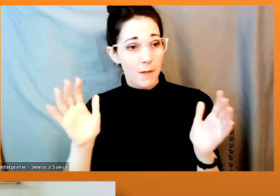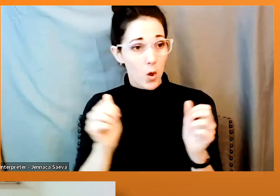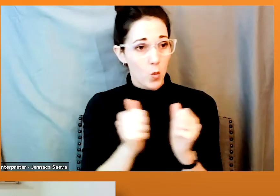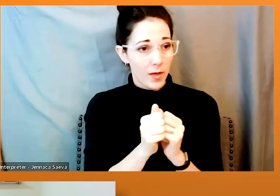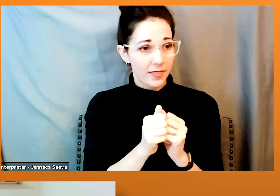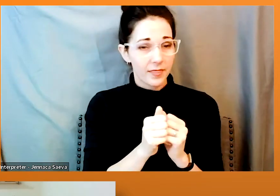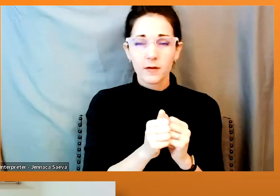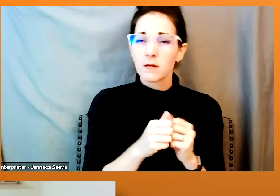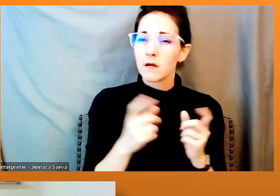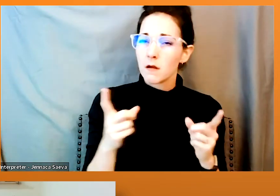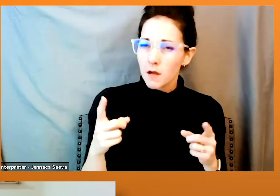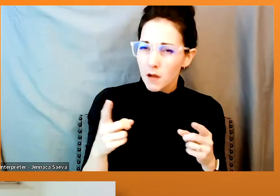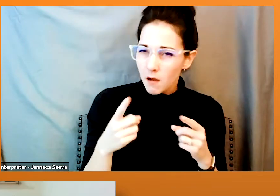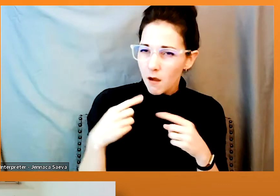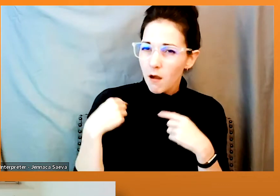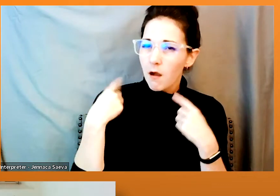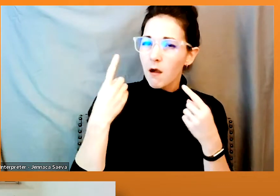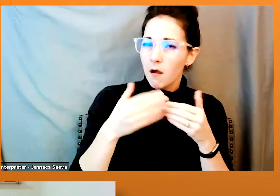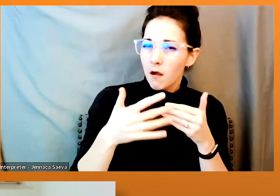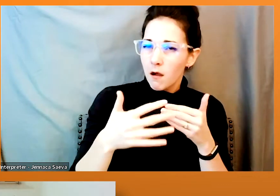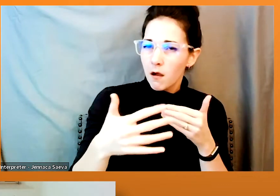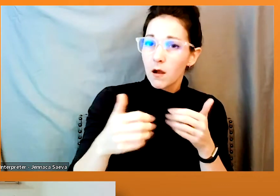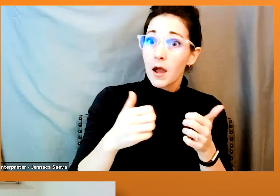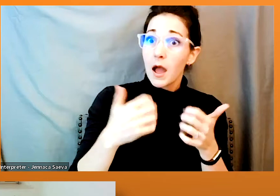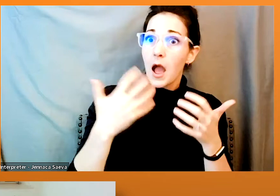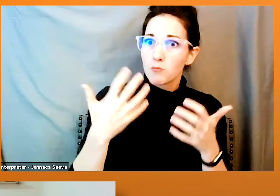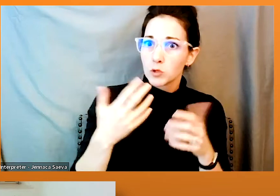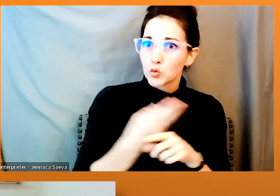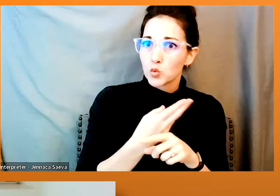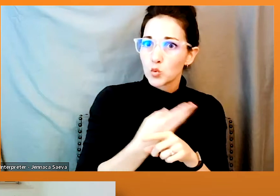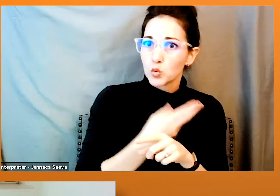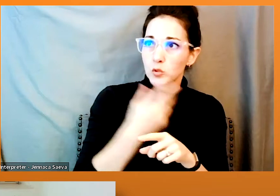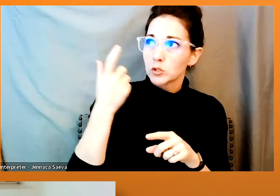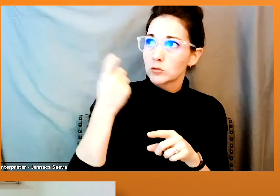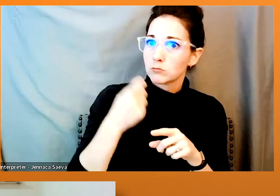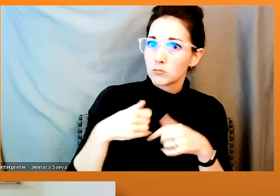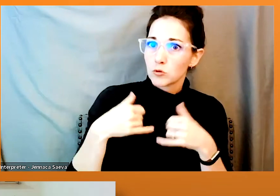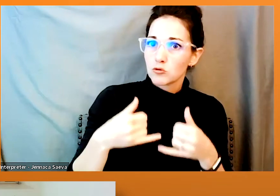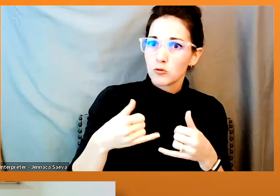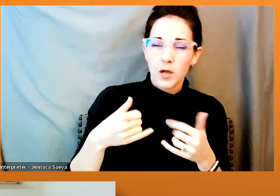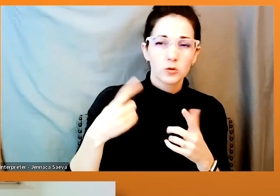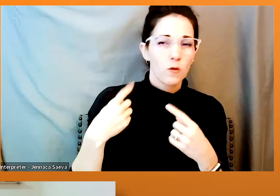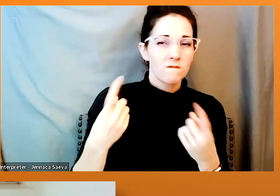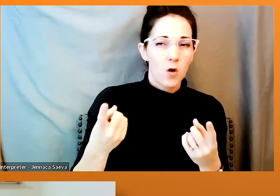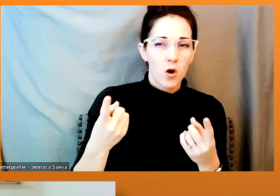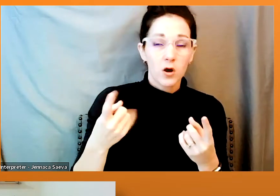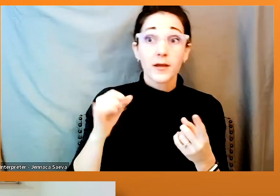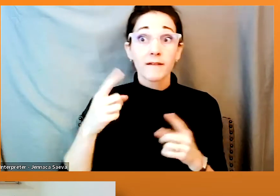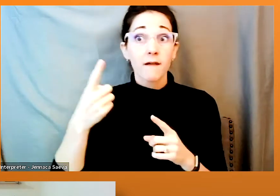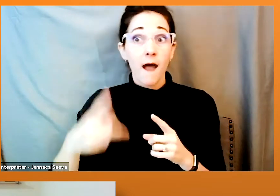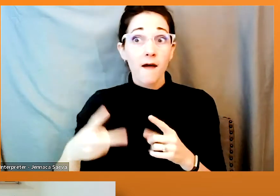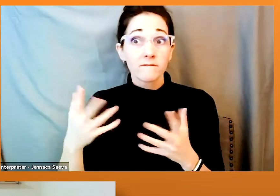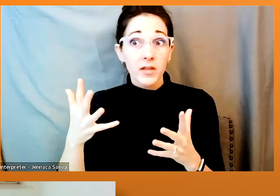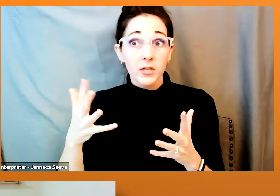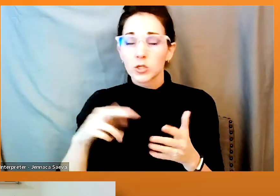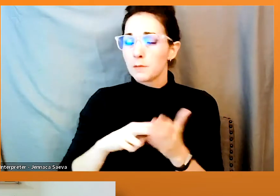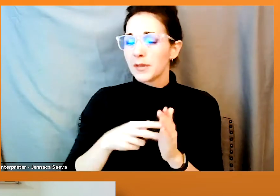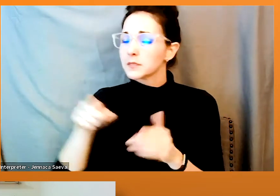and then compare that percentage to how far along in the grant you are. You know, if you're halfway through your grant,